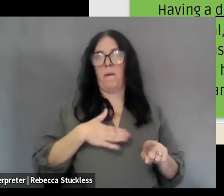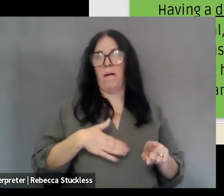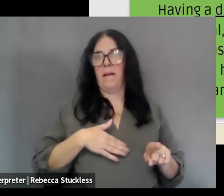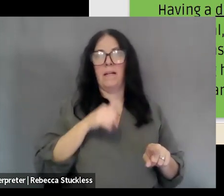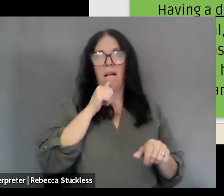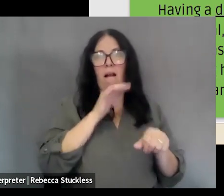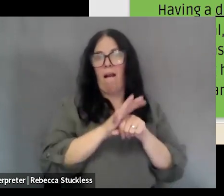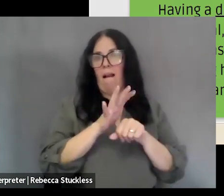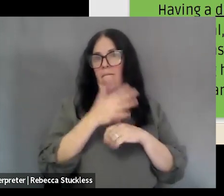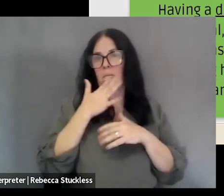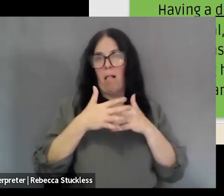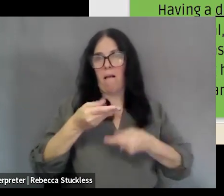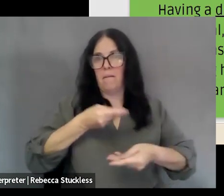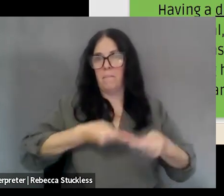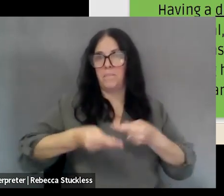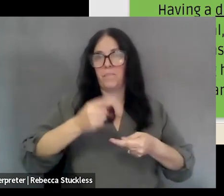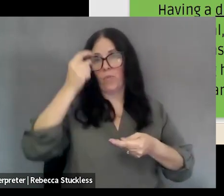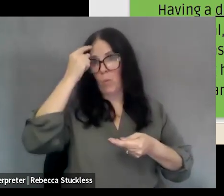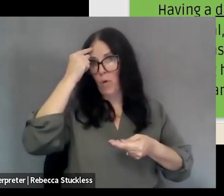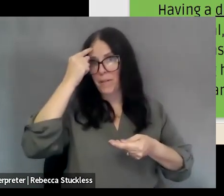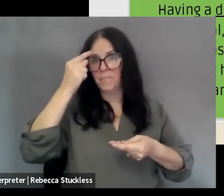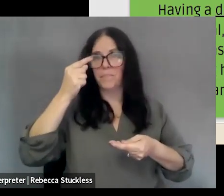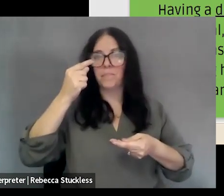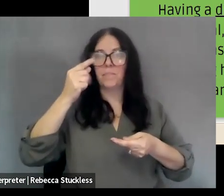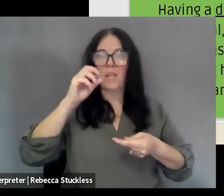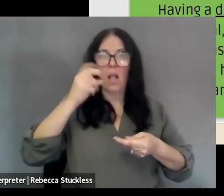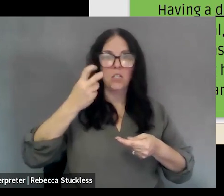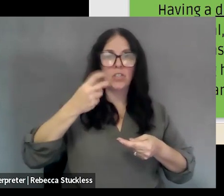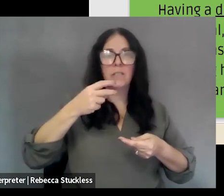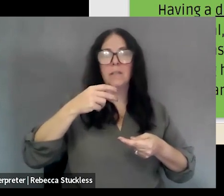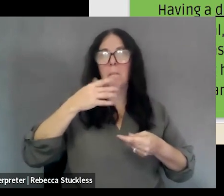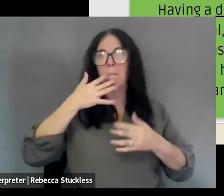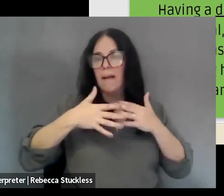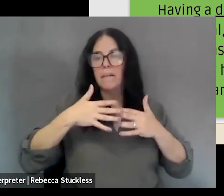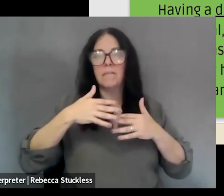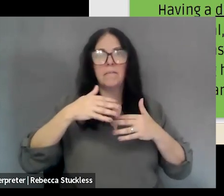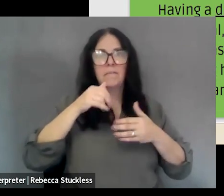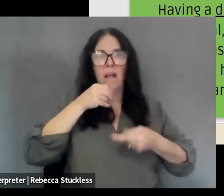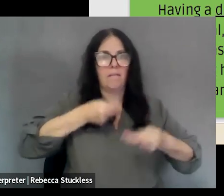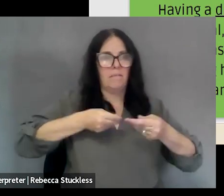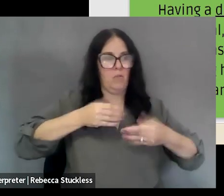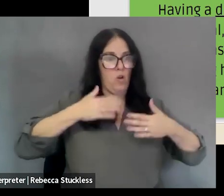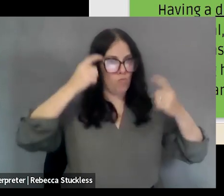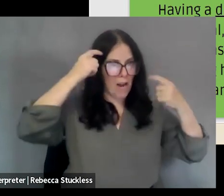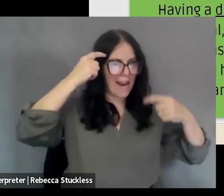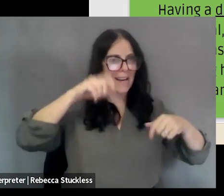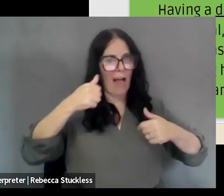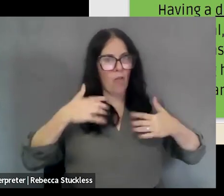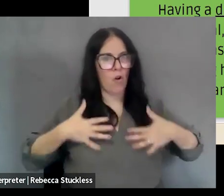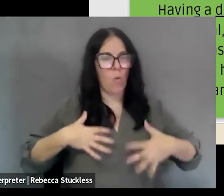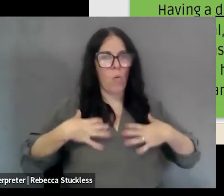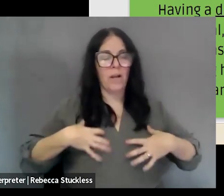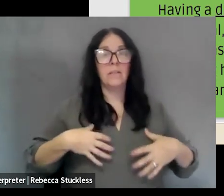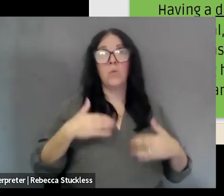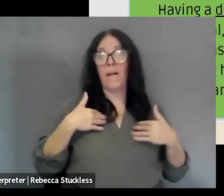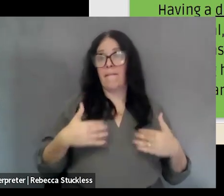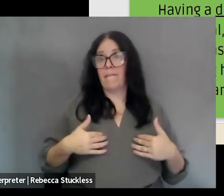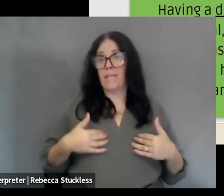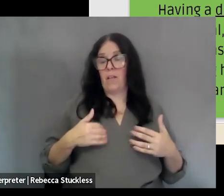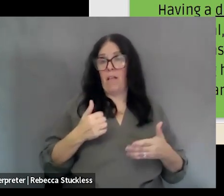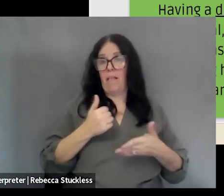getting to your brain and your vital organs. Physical therapy and activity safely and